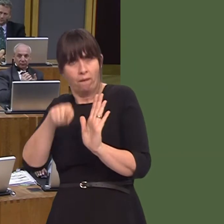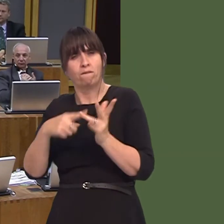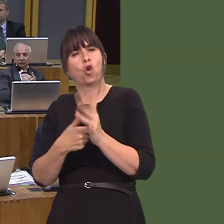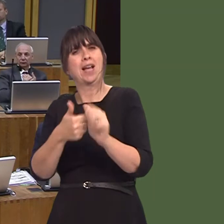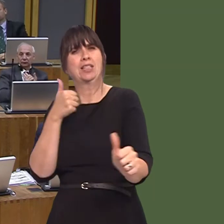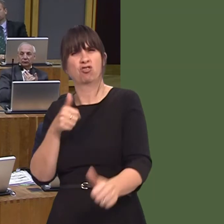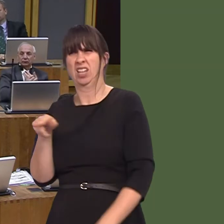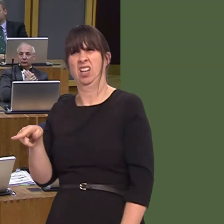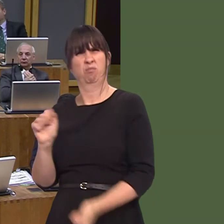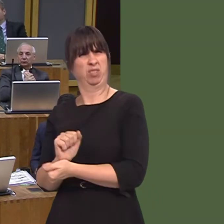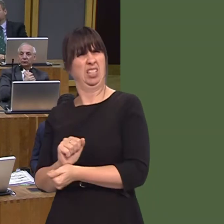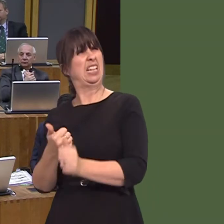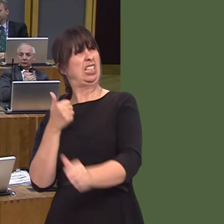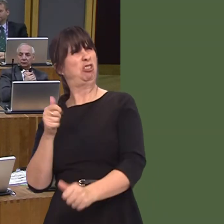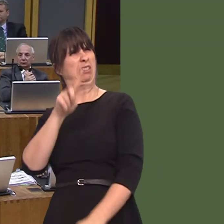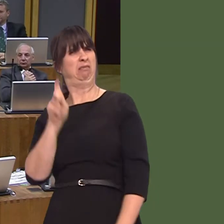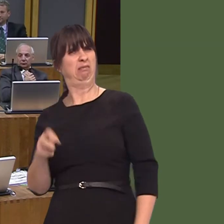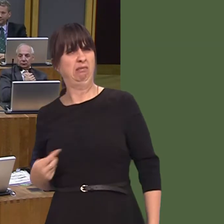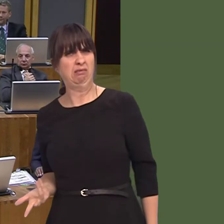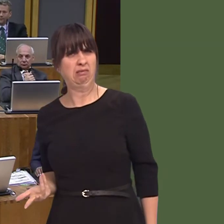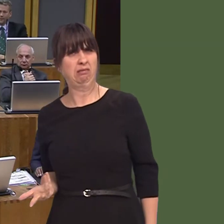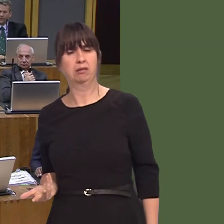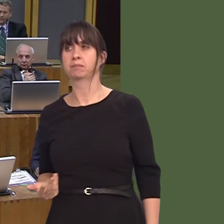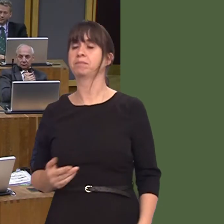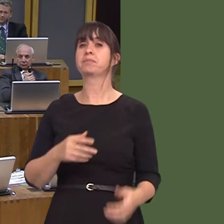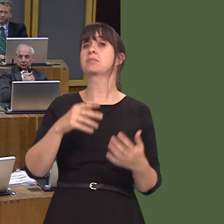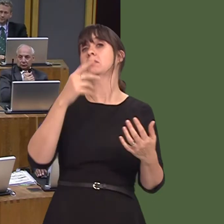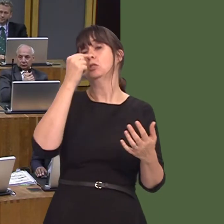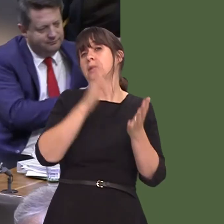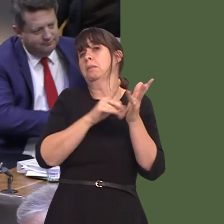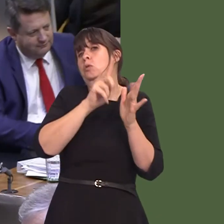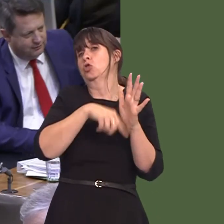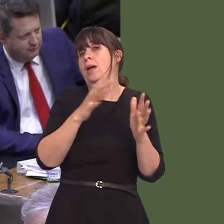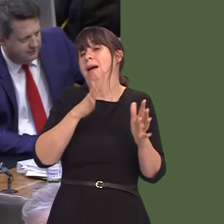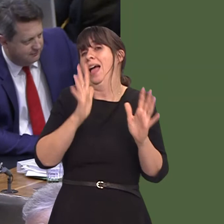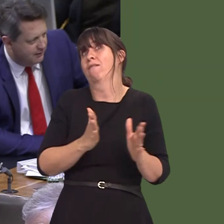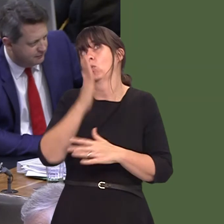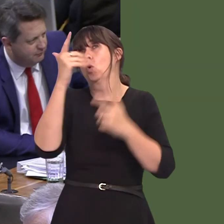Carwyn Jones: Itís not clear, if thereís a covenant on the land, who would lift it, or whether the Ministry of Justice would have to go to court to lift it.